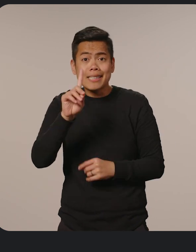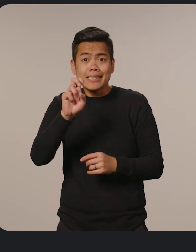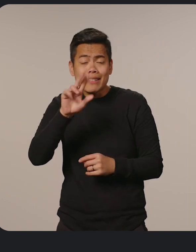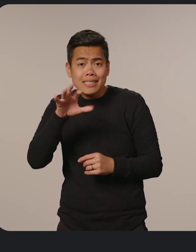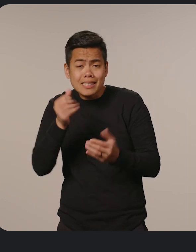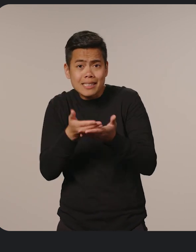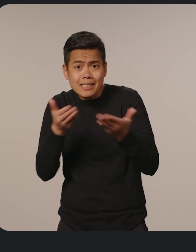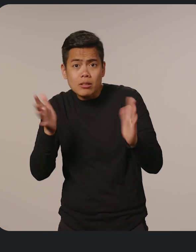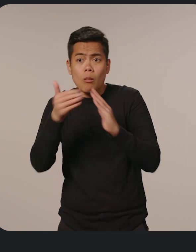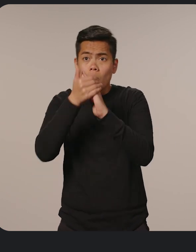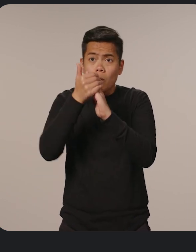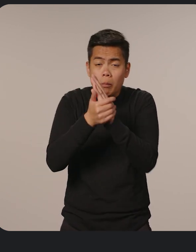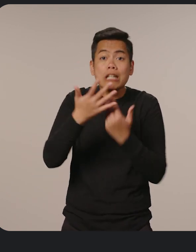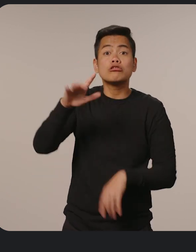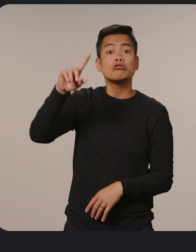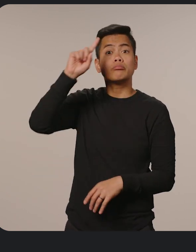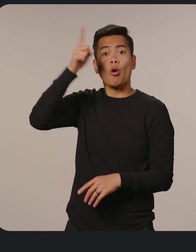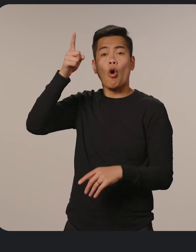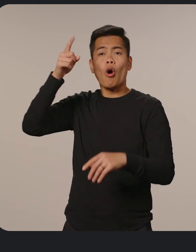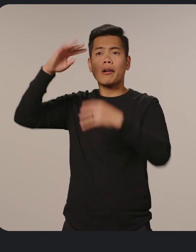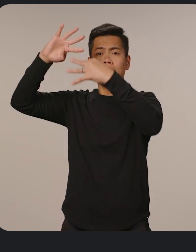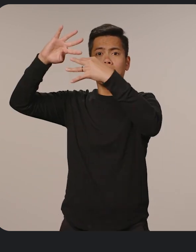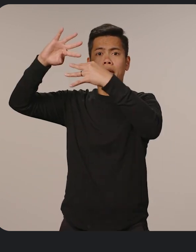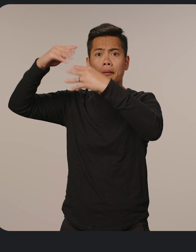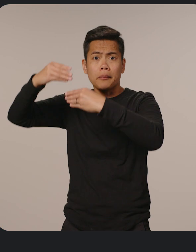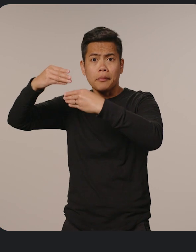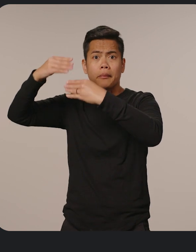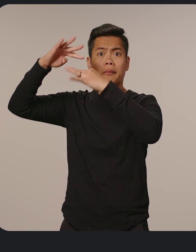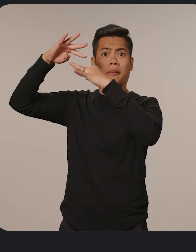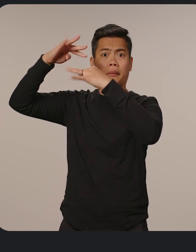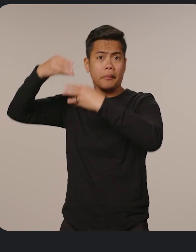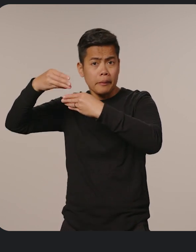like lighting effects. So to help you easily create automations,